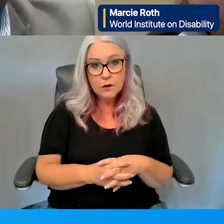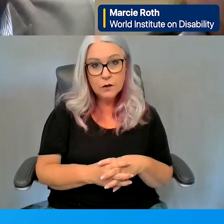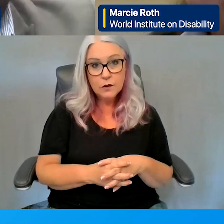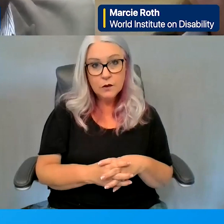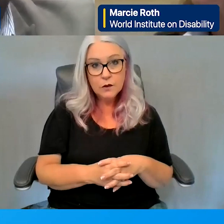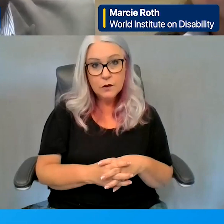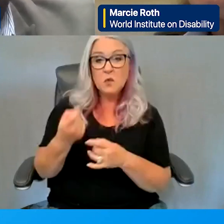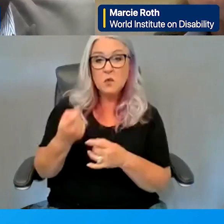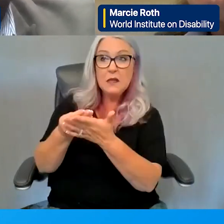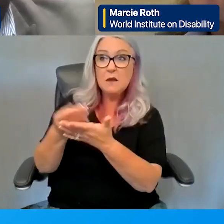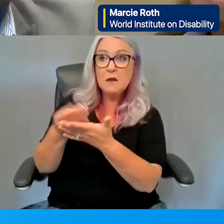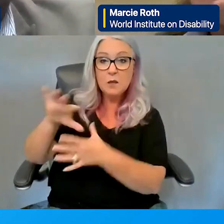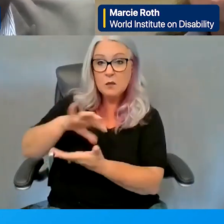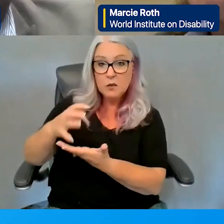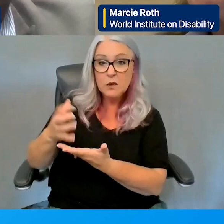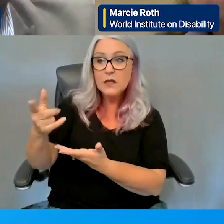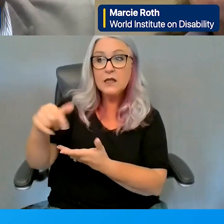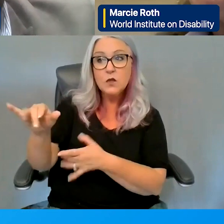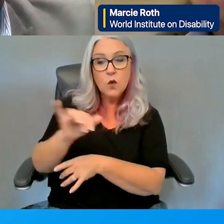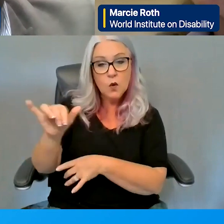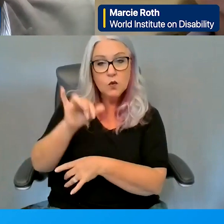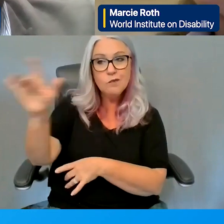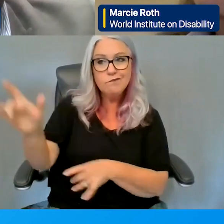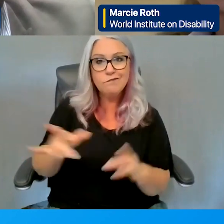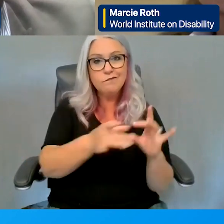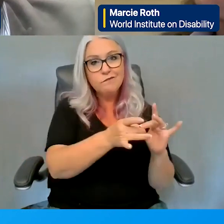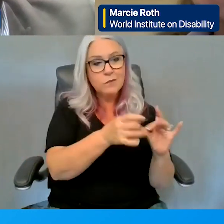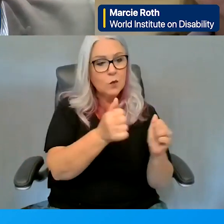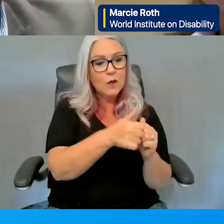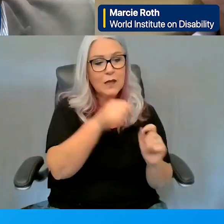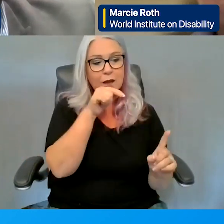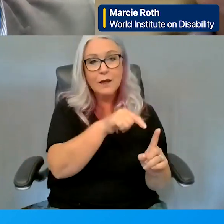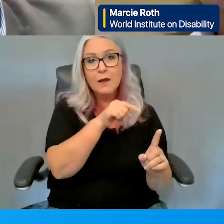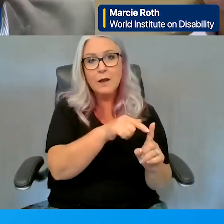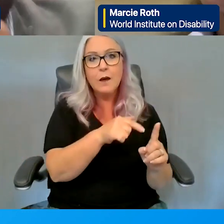also joined by the billions of